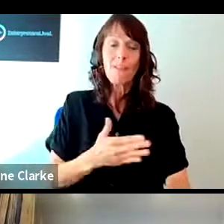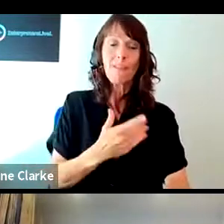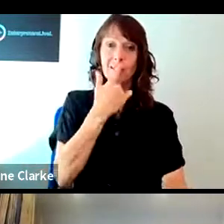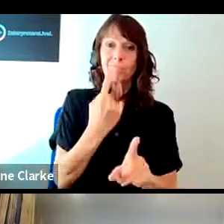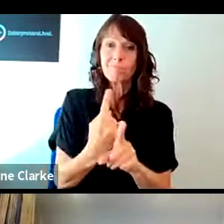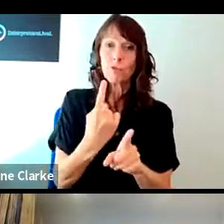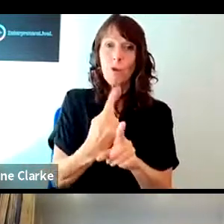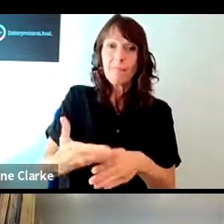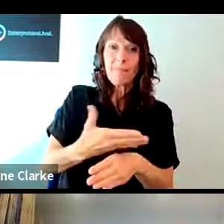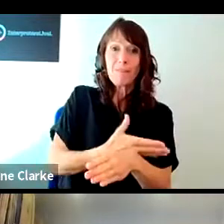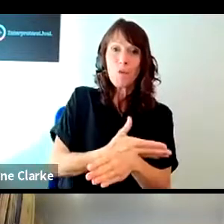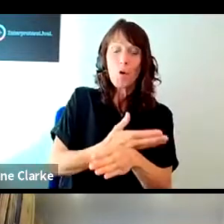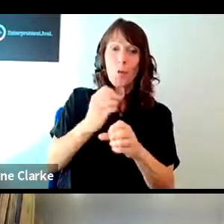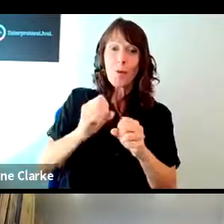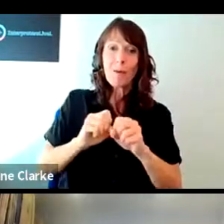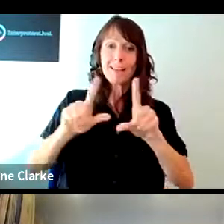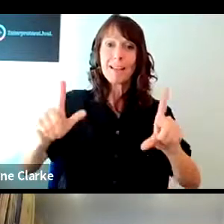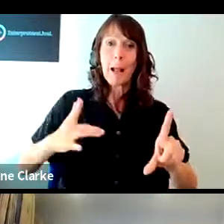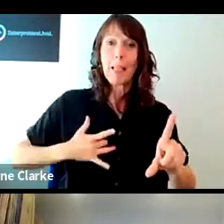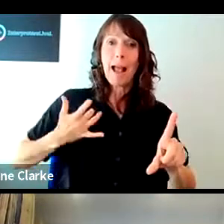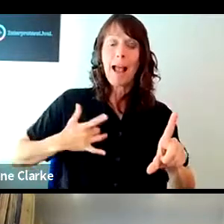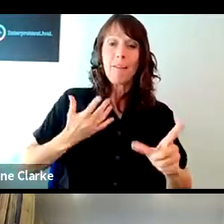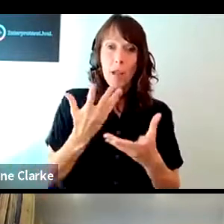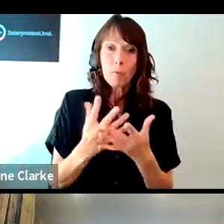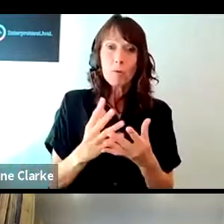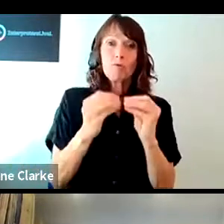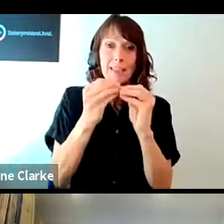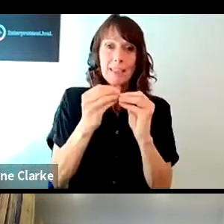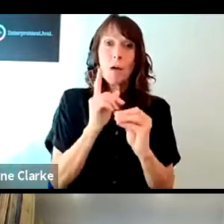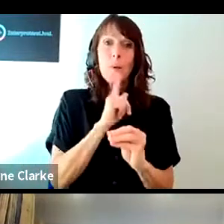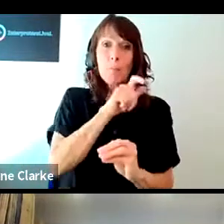we went on air, but it was created for people that are hard of hearing and deaf,